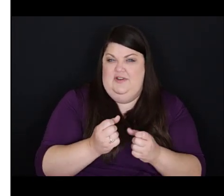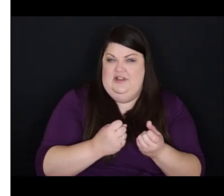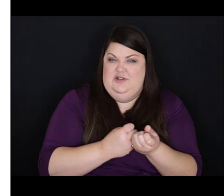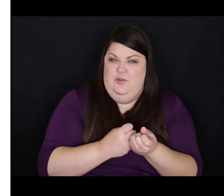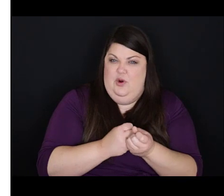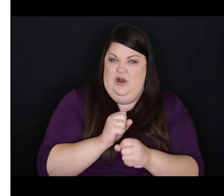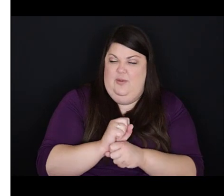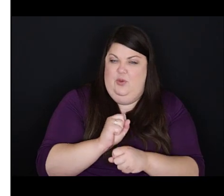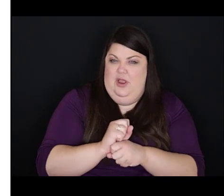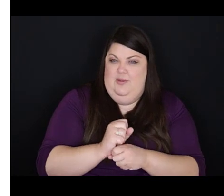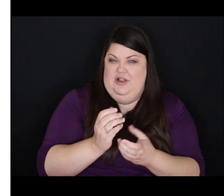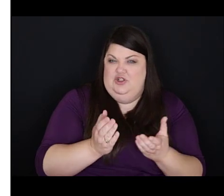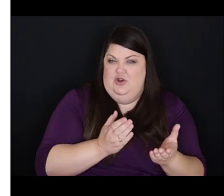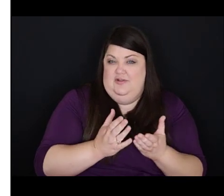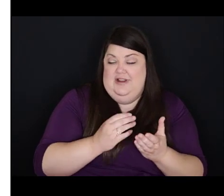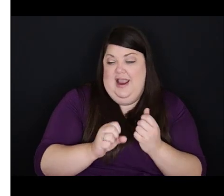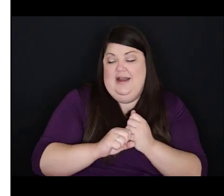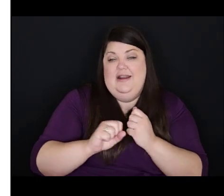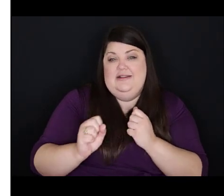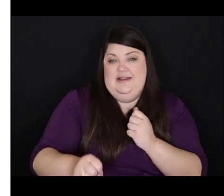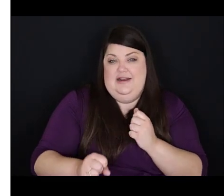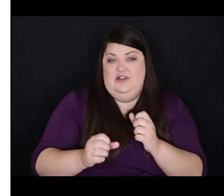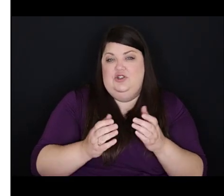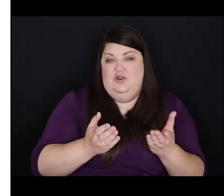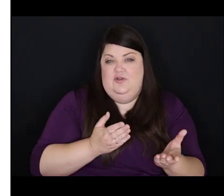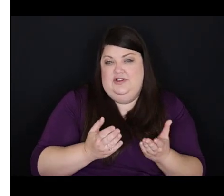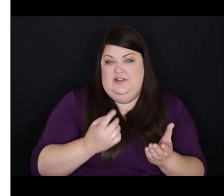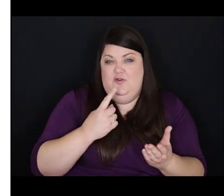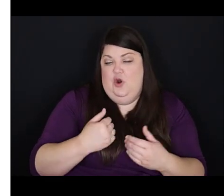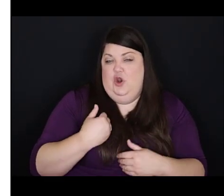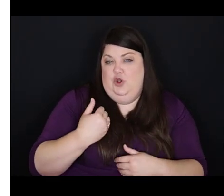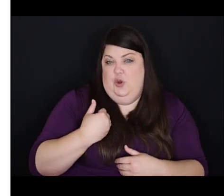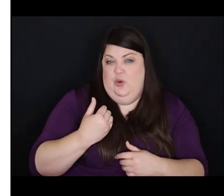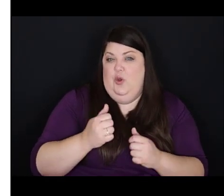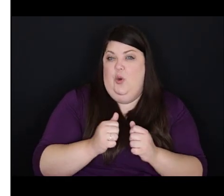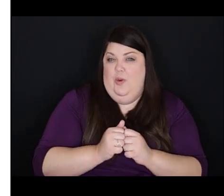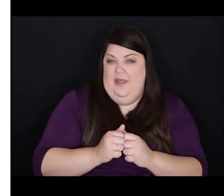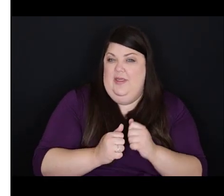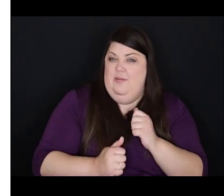services, and extended services for youth with the most significant disabilities.